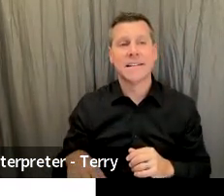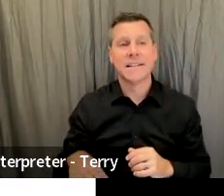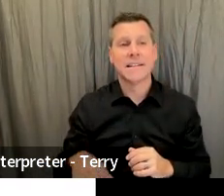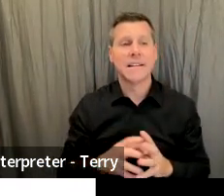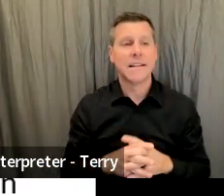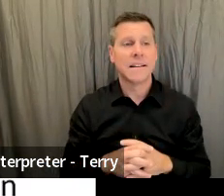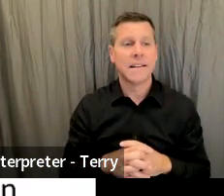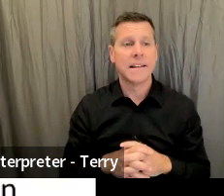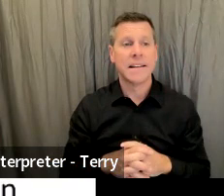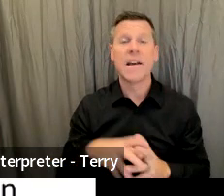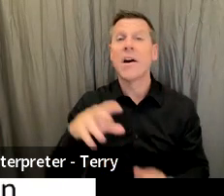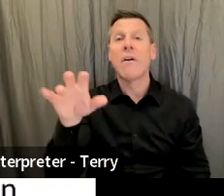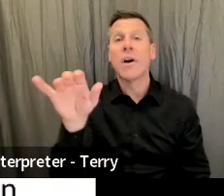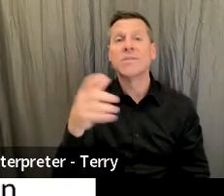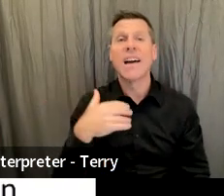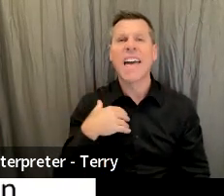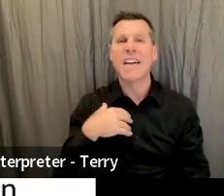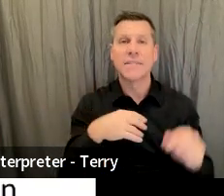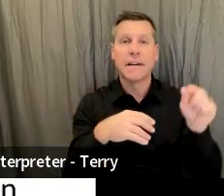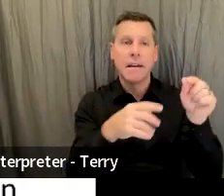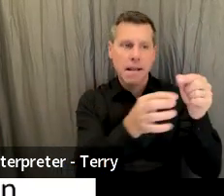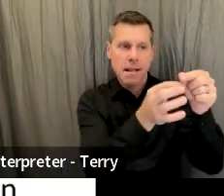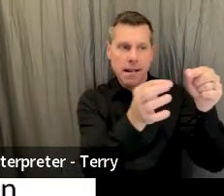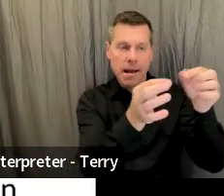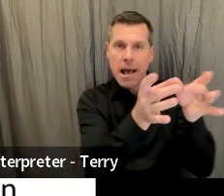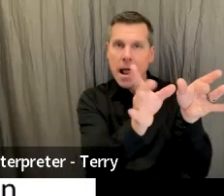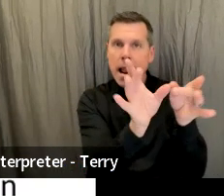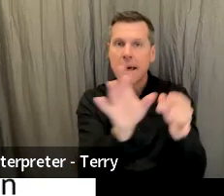And then it has links to all of the different pages as well.